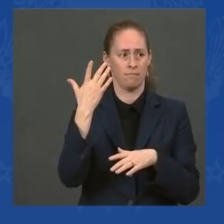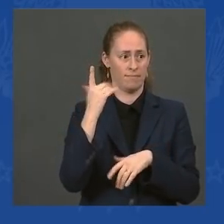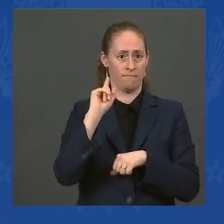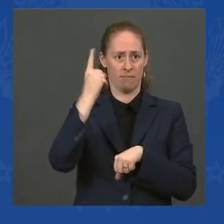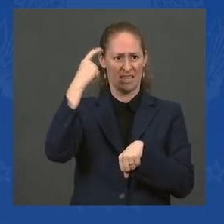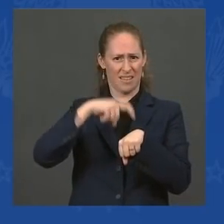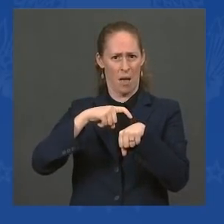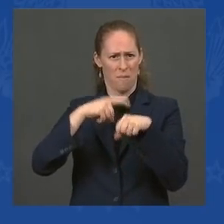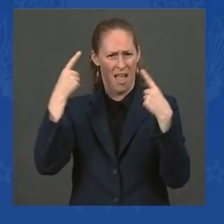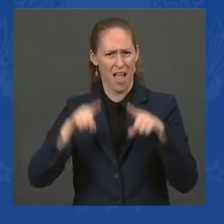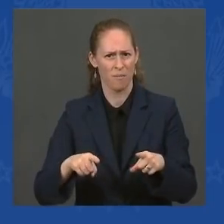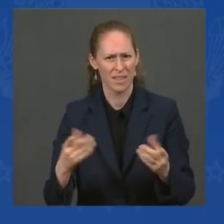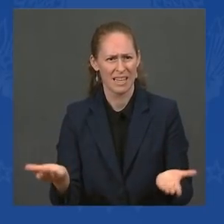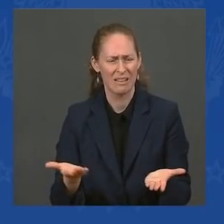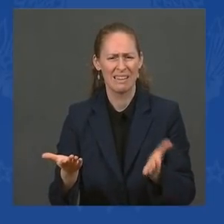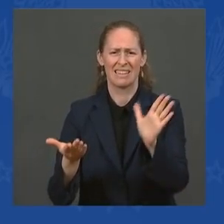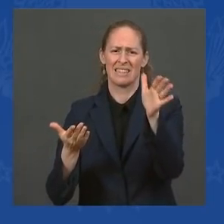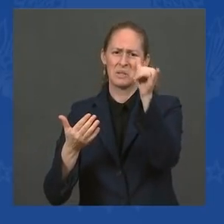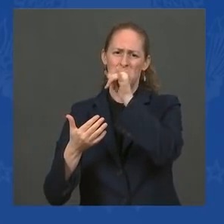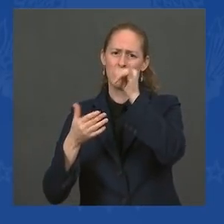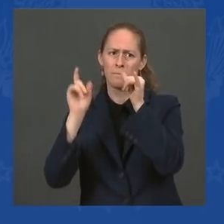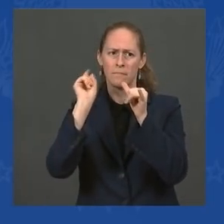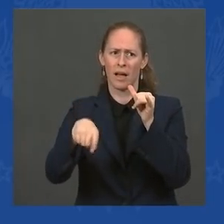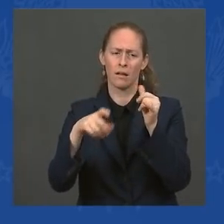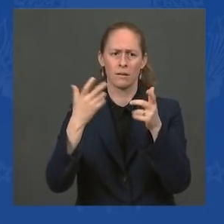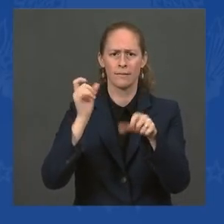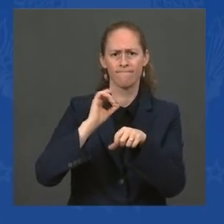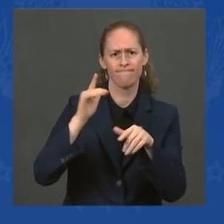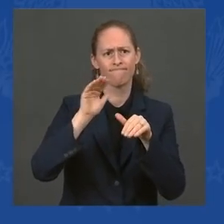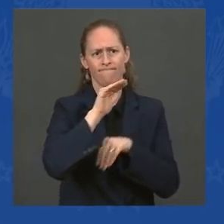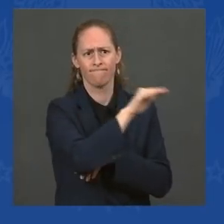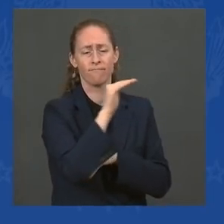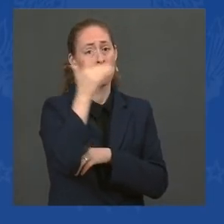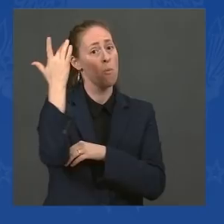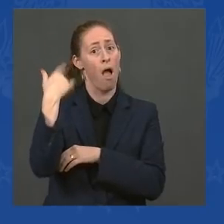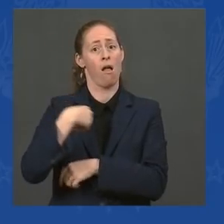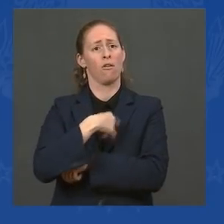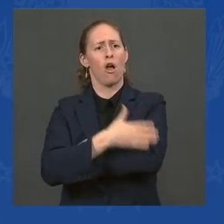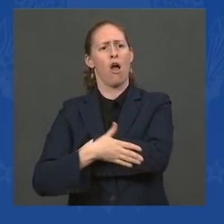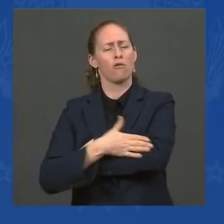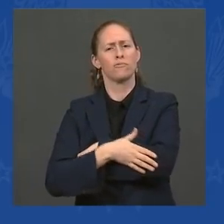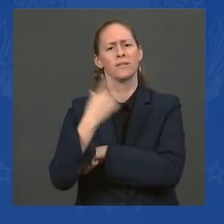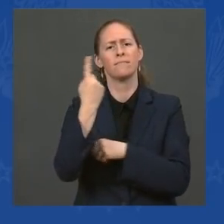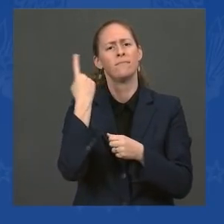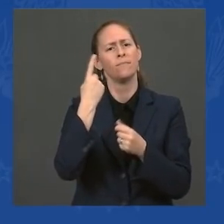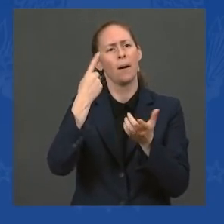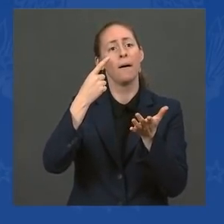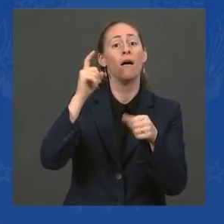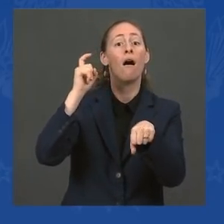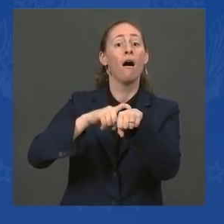The United States pays its bill. It's who we are. It's who we've been. It's who we're going to continue to be, God willing. That's what's called